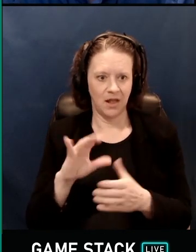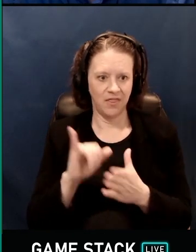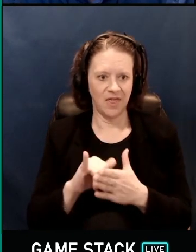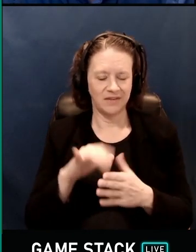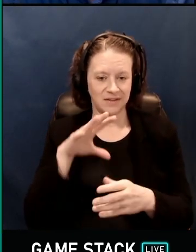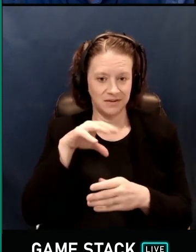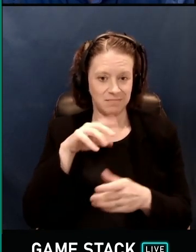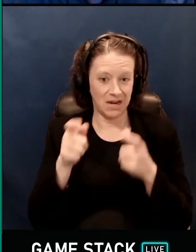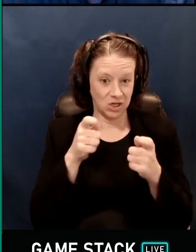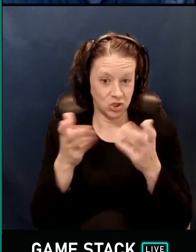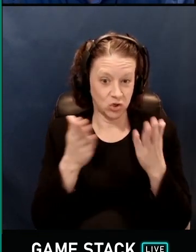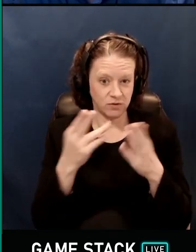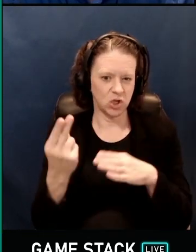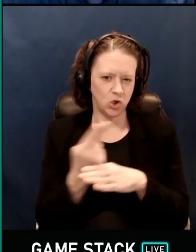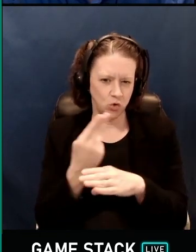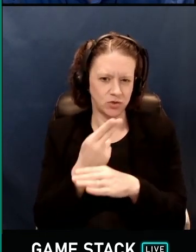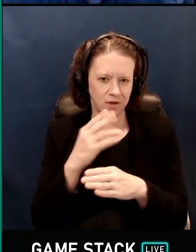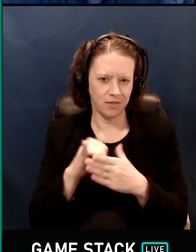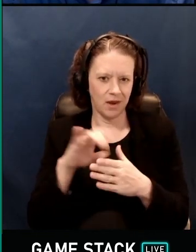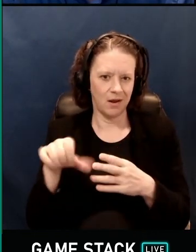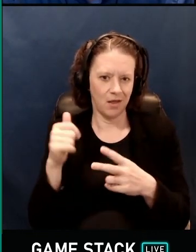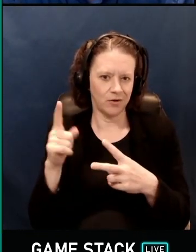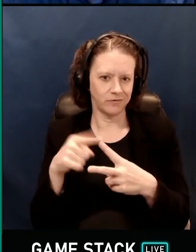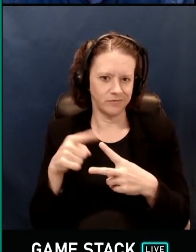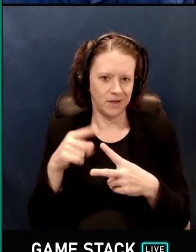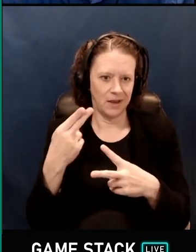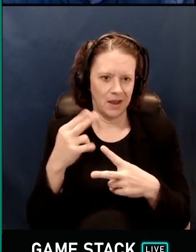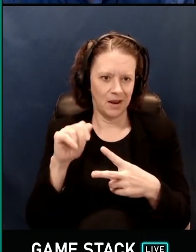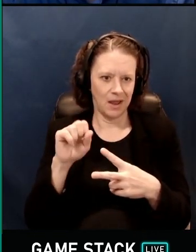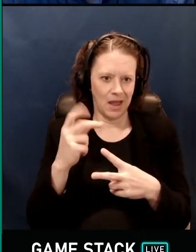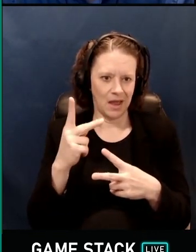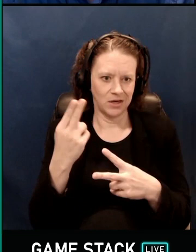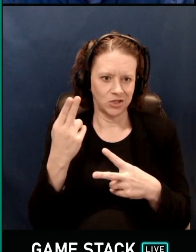We adopt AIB for our virtual machine image customization.